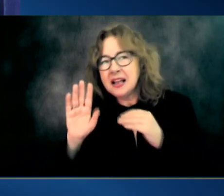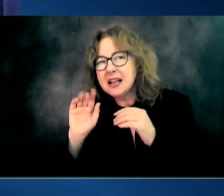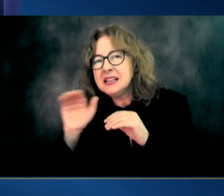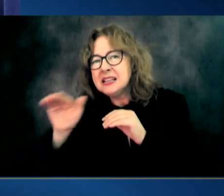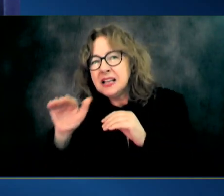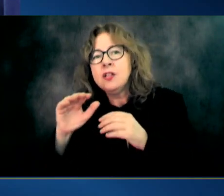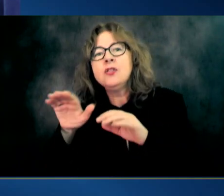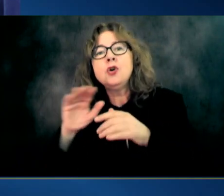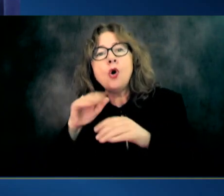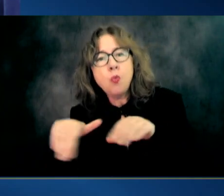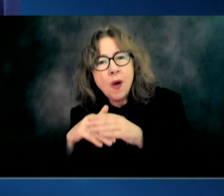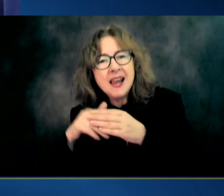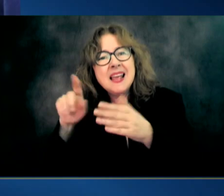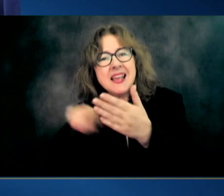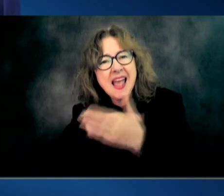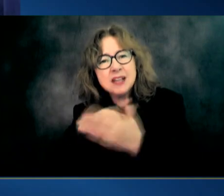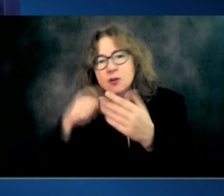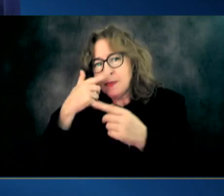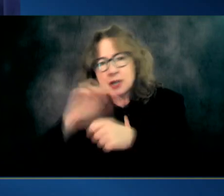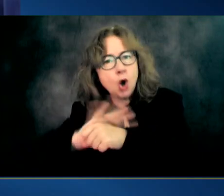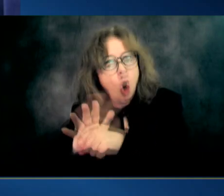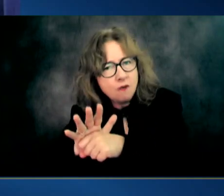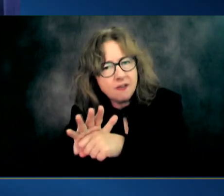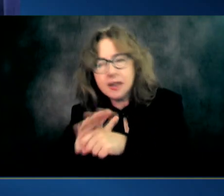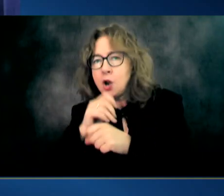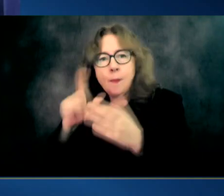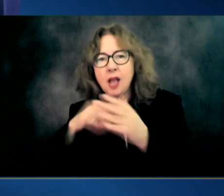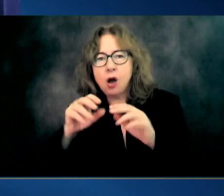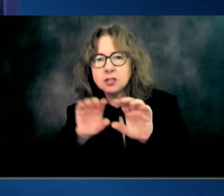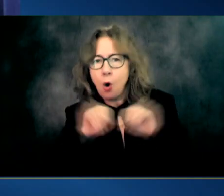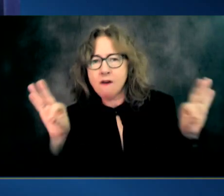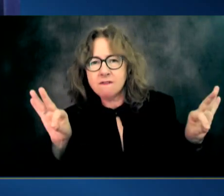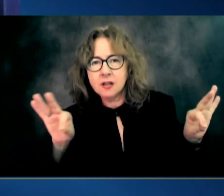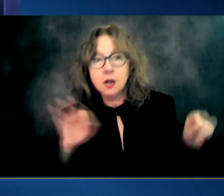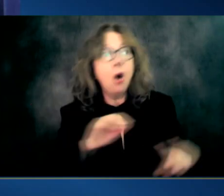Wunmi Mosaku: Oh, it was canceled because of the pandemic. I don't know if -- it was May 9th,